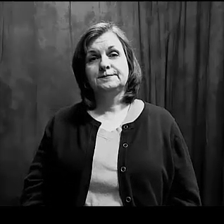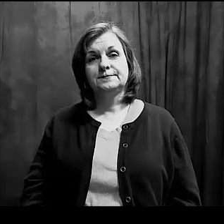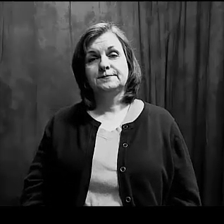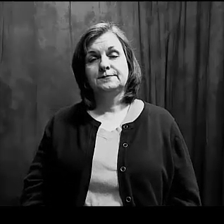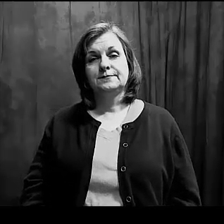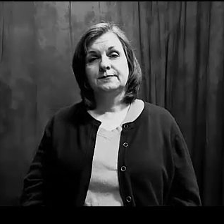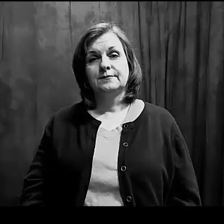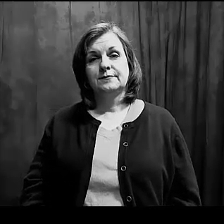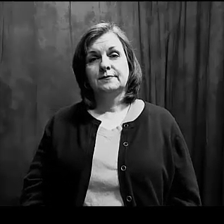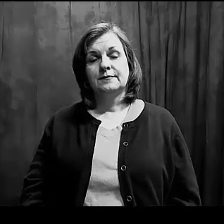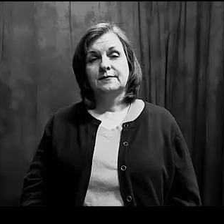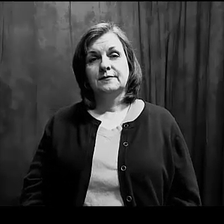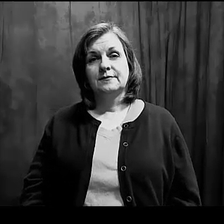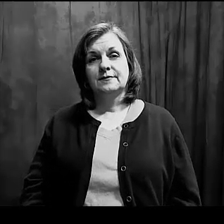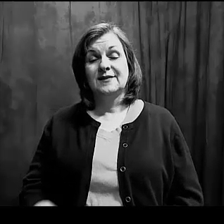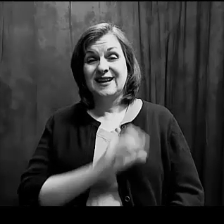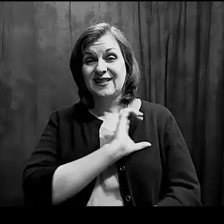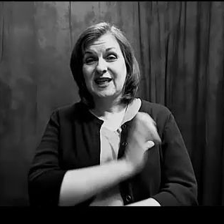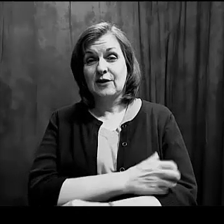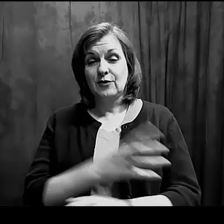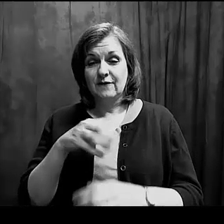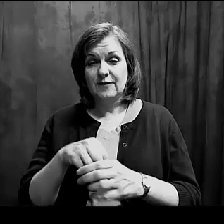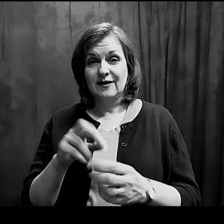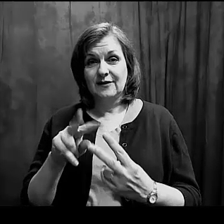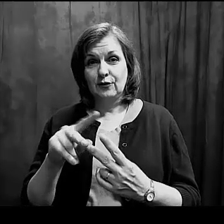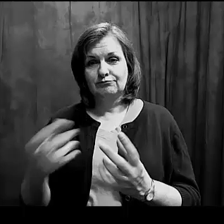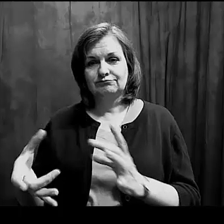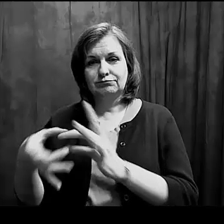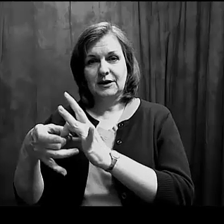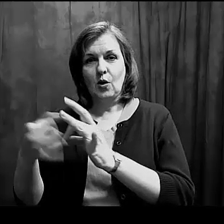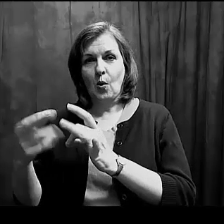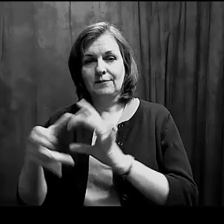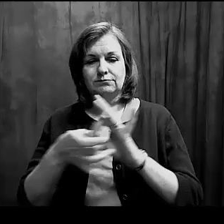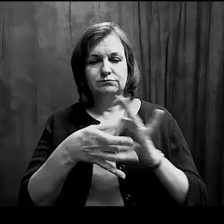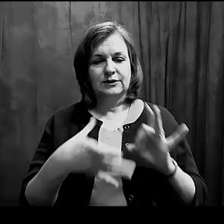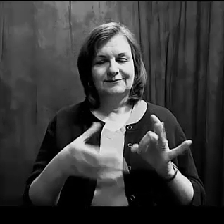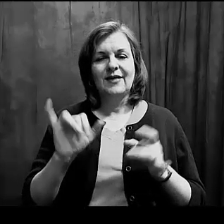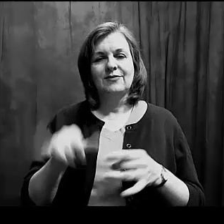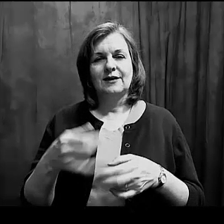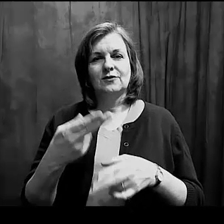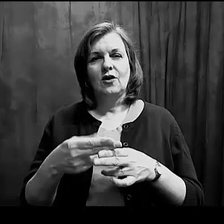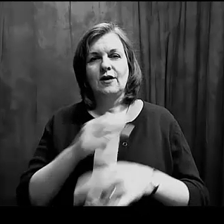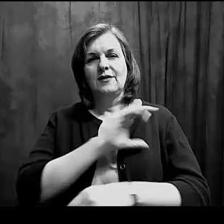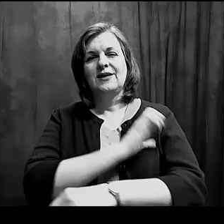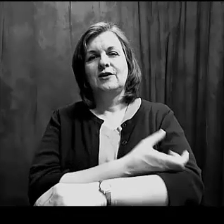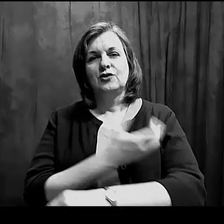so the energy that is involved in either one of those processes is referred to as the energy of activation